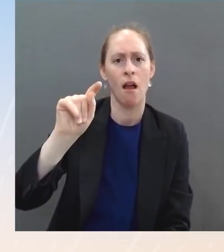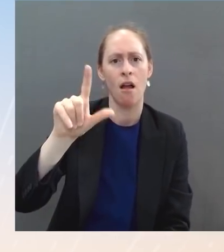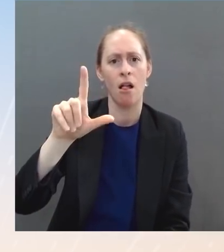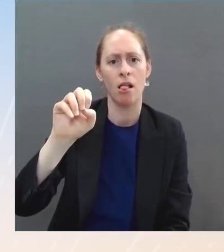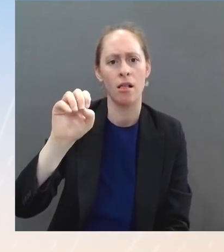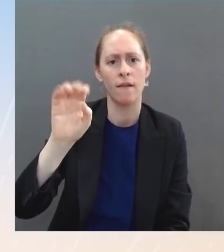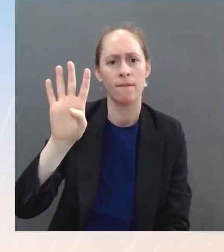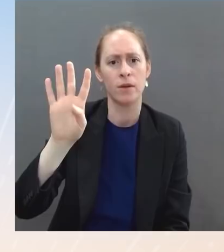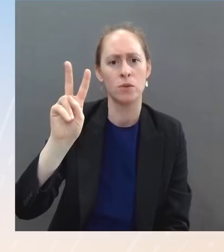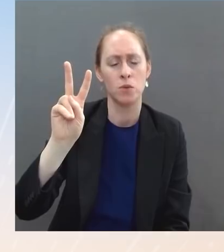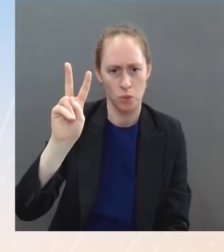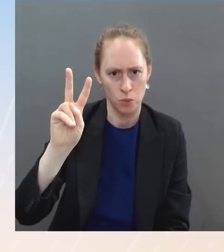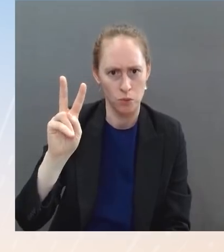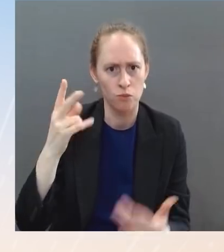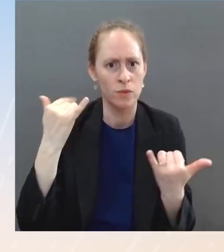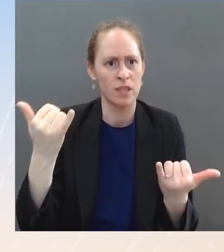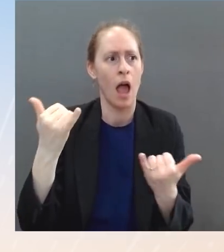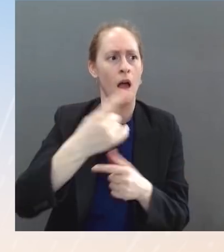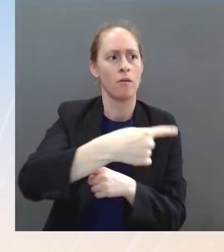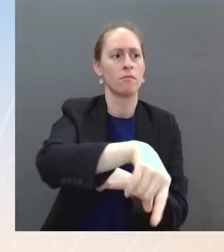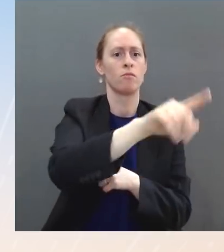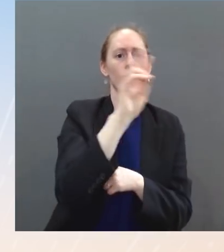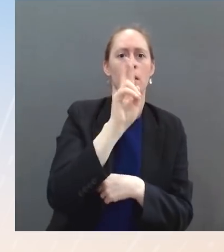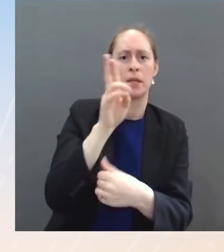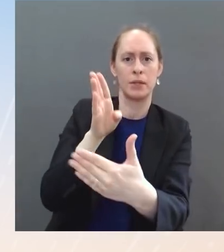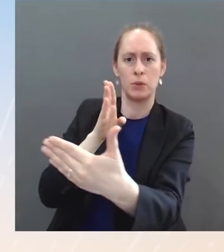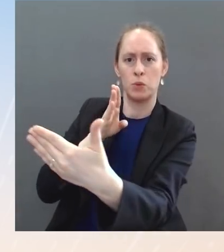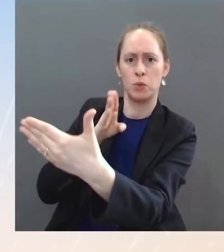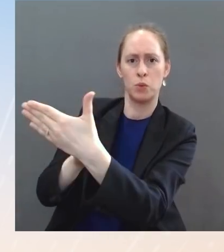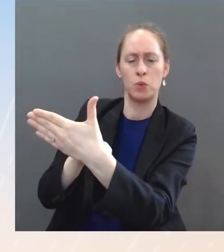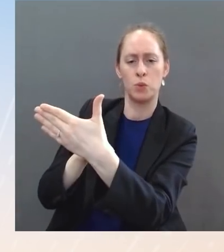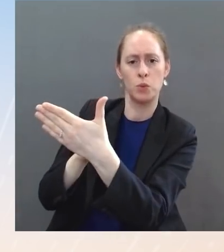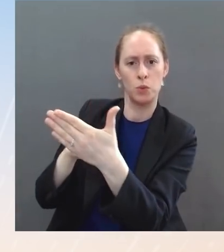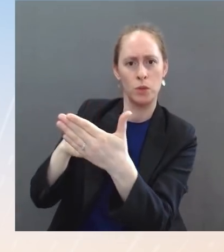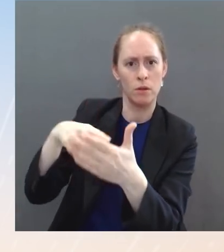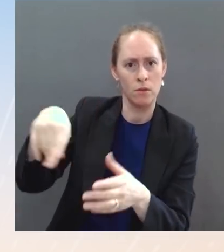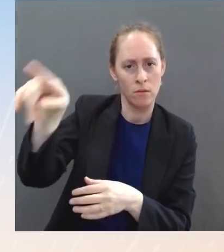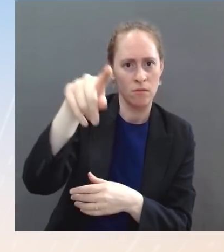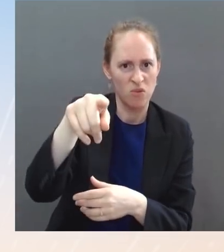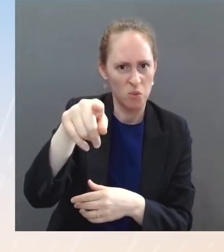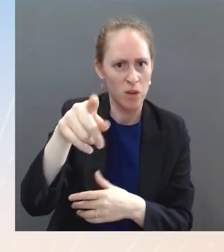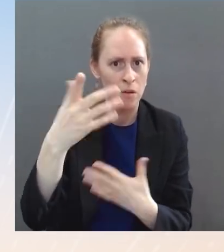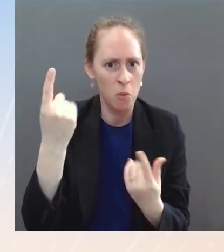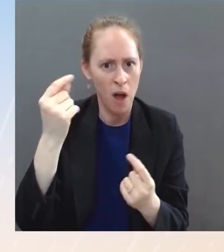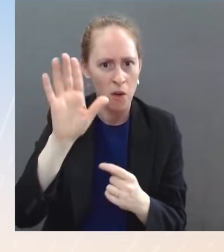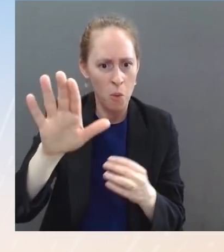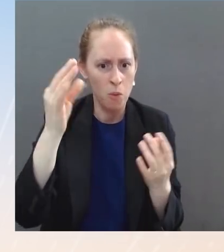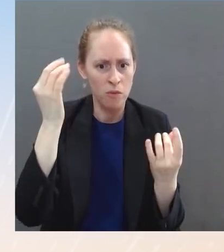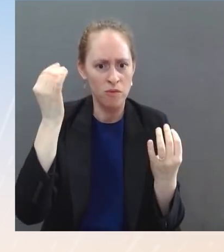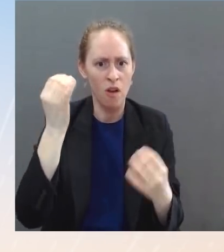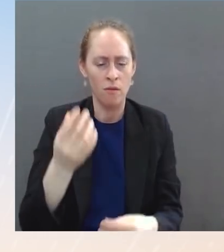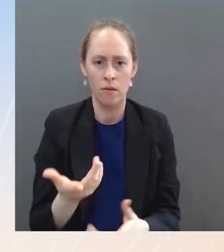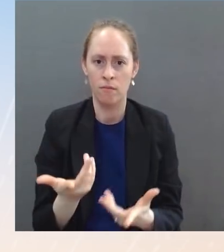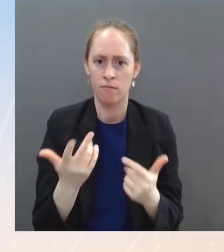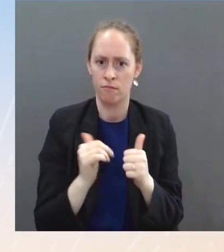What is the administration's response? And is the administration concerned that this would end up blocking the push to lift the order?